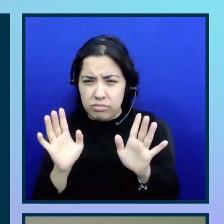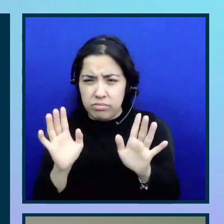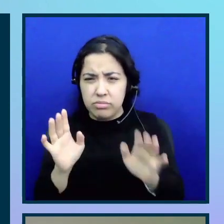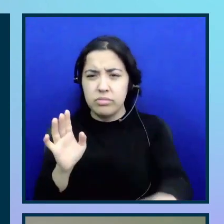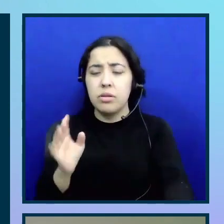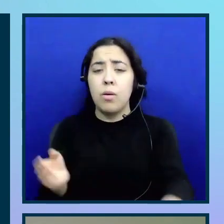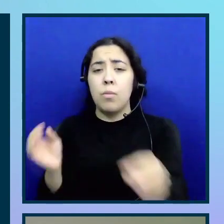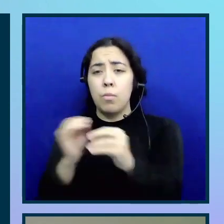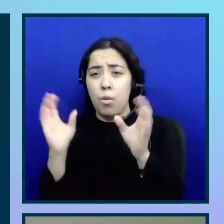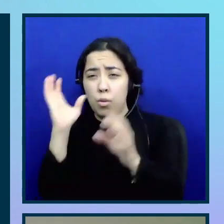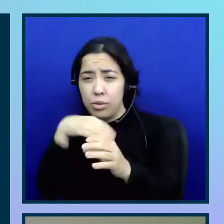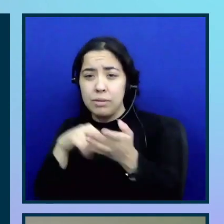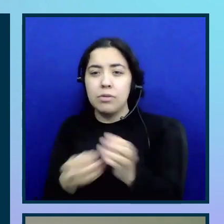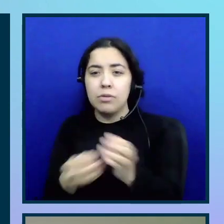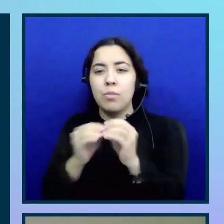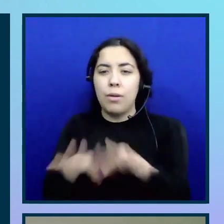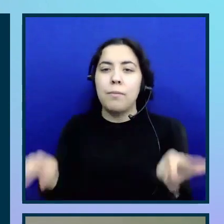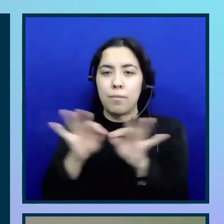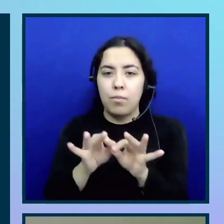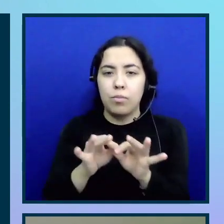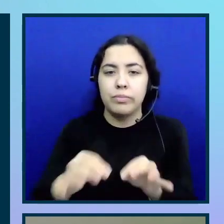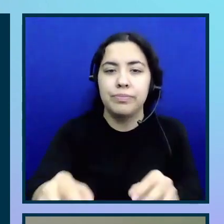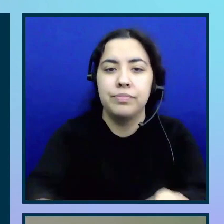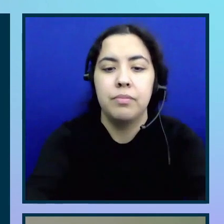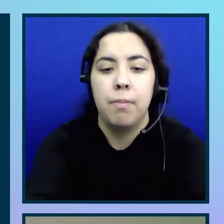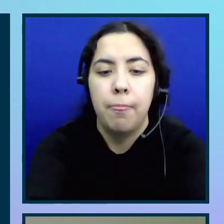the more important this is. Another kind of high level question